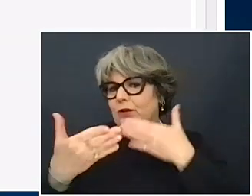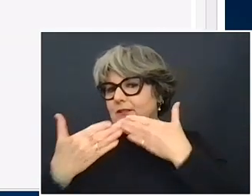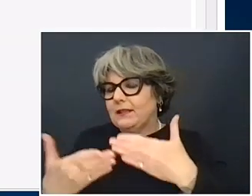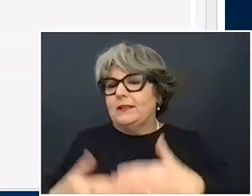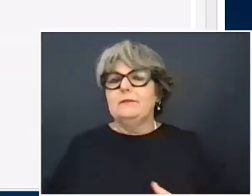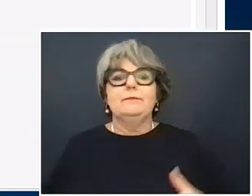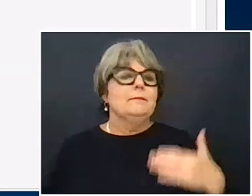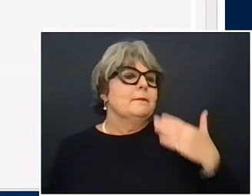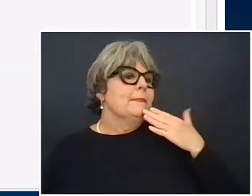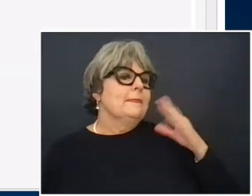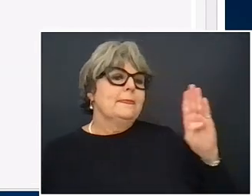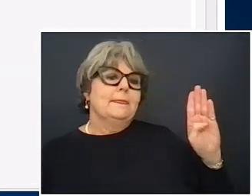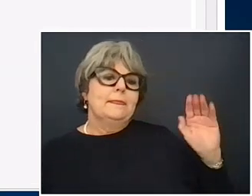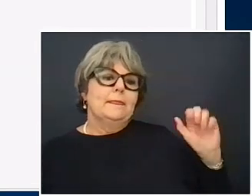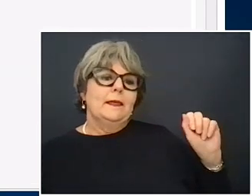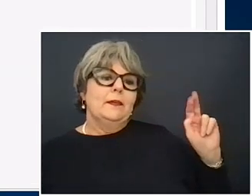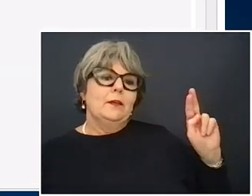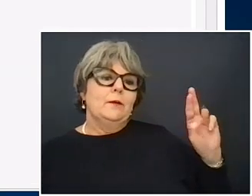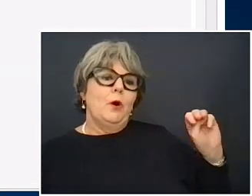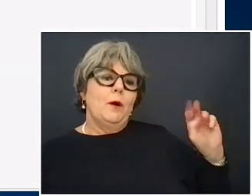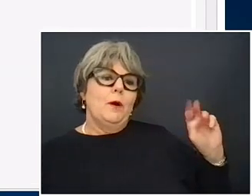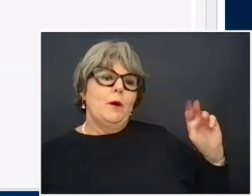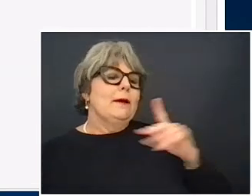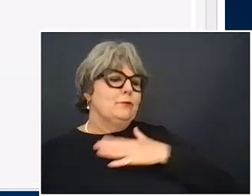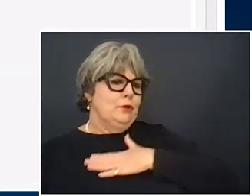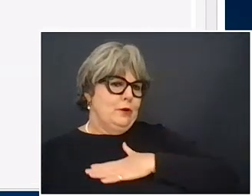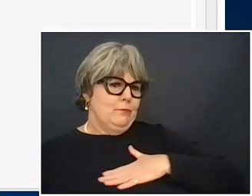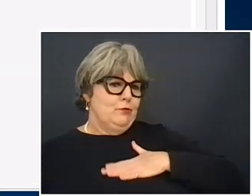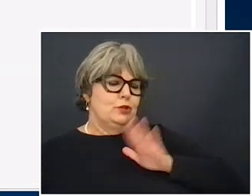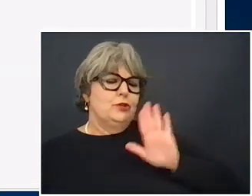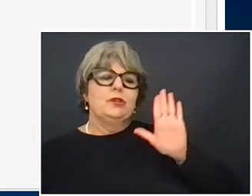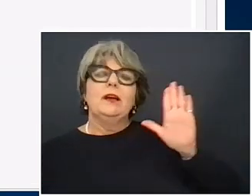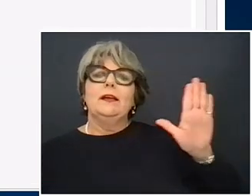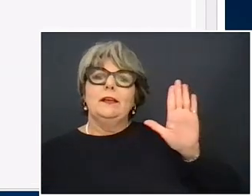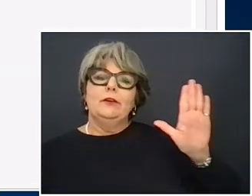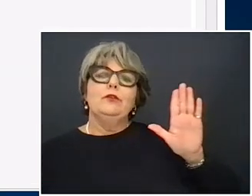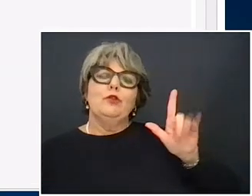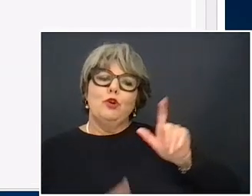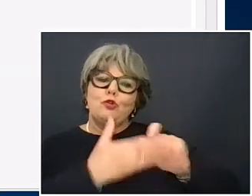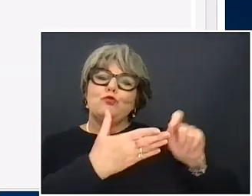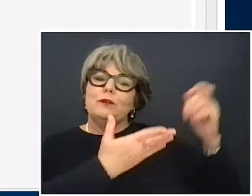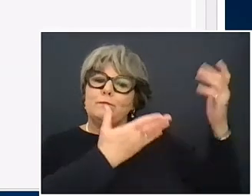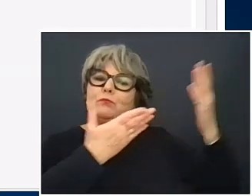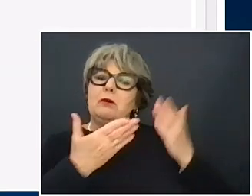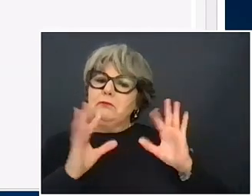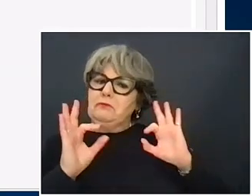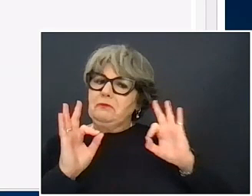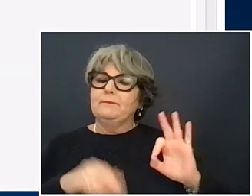I'm sure the Department would appreciate any written proposals on that. Herman, did you have something?